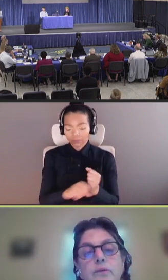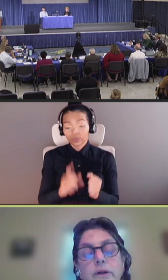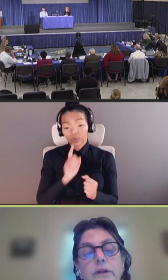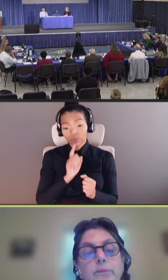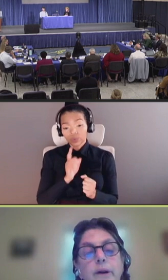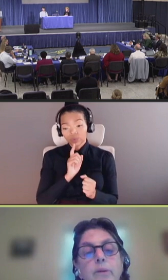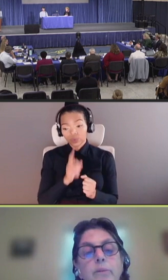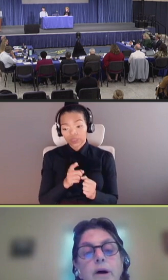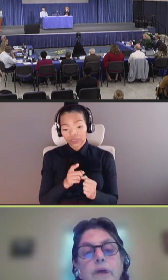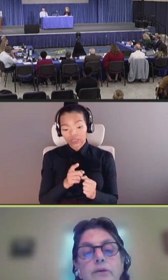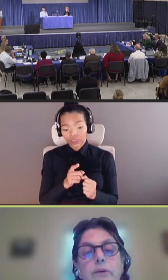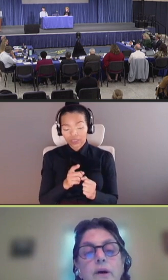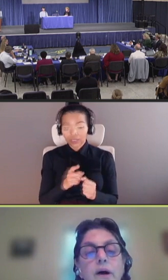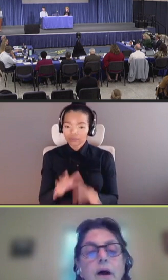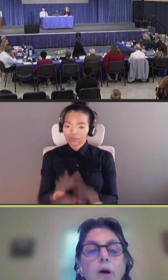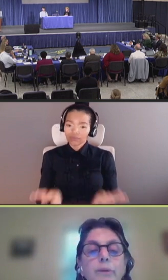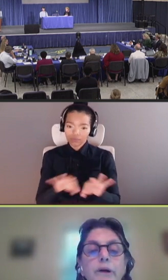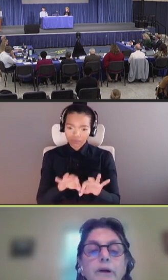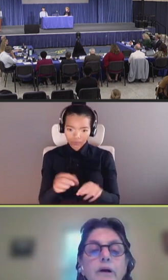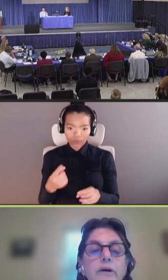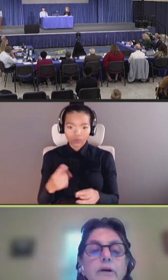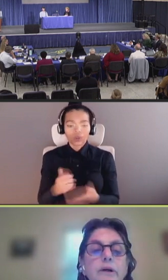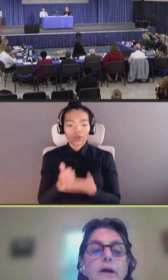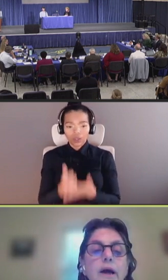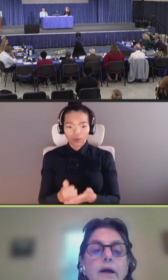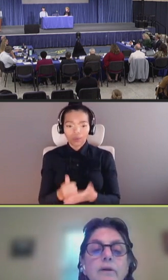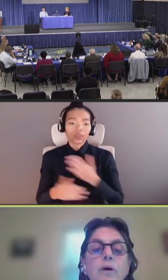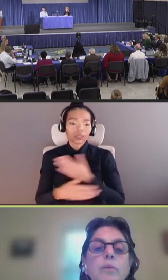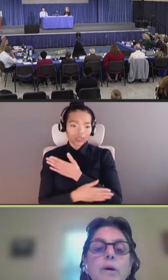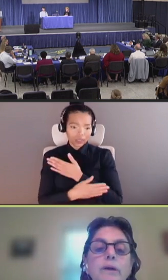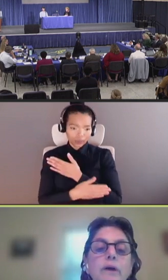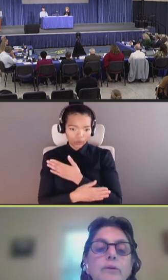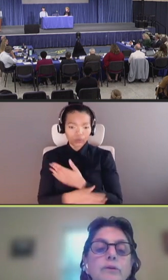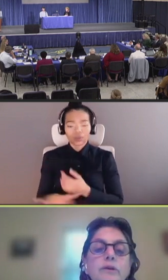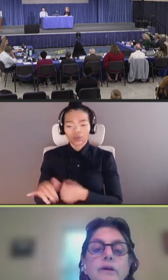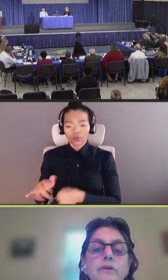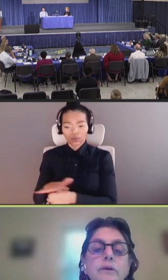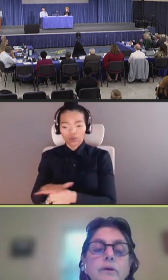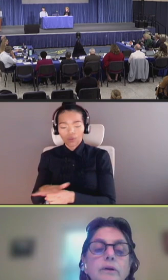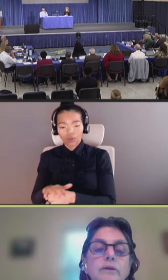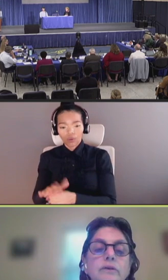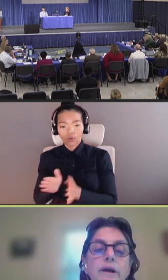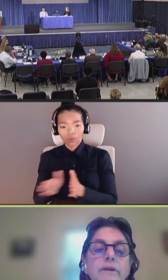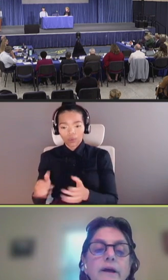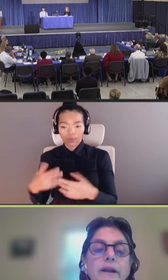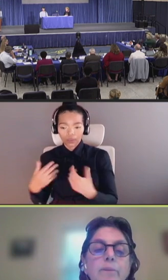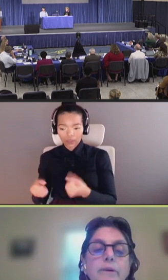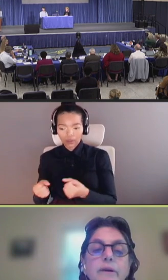really paramount to helping our country, and local public health was integral in making that happen.